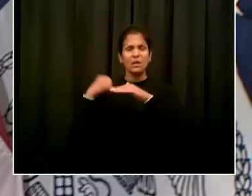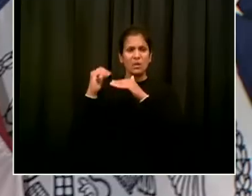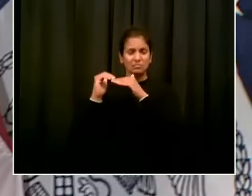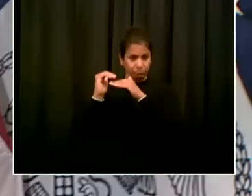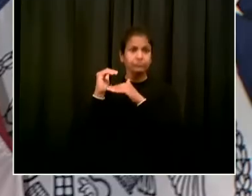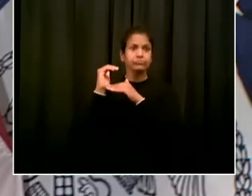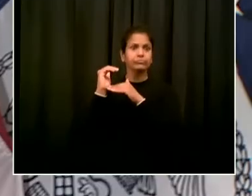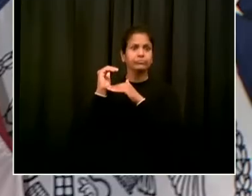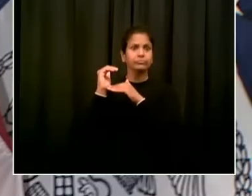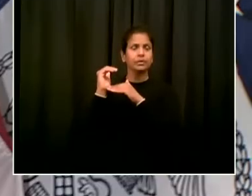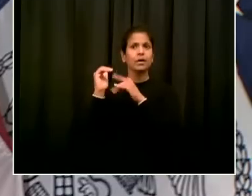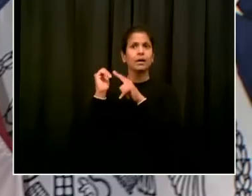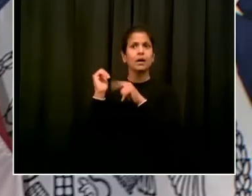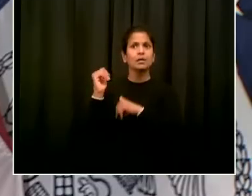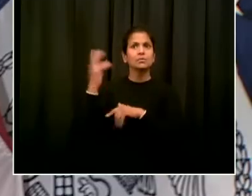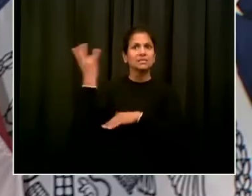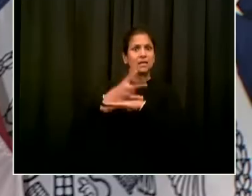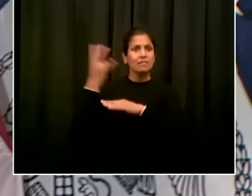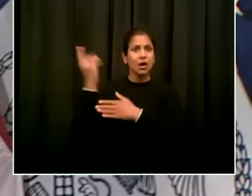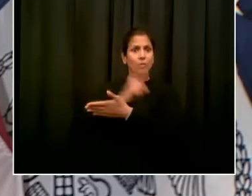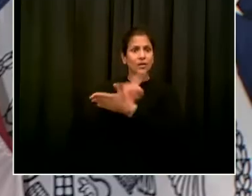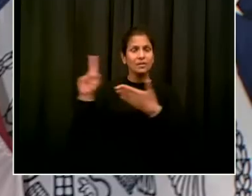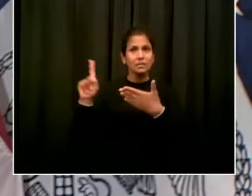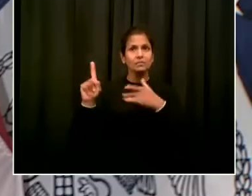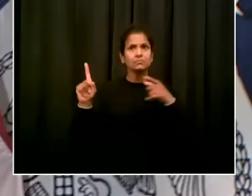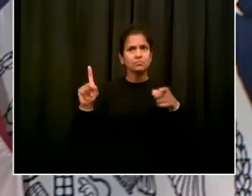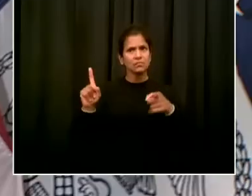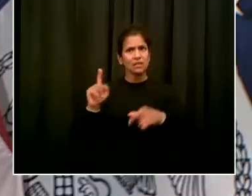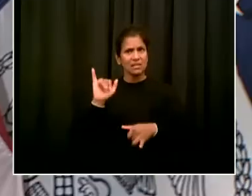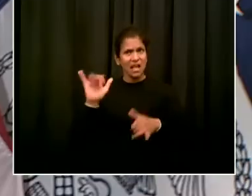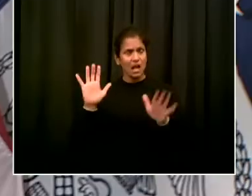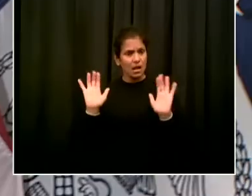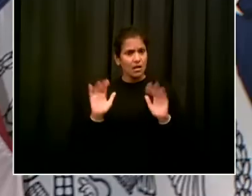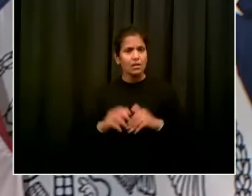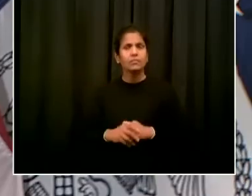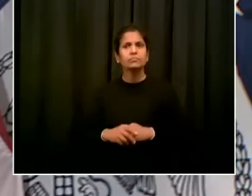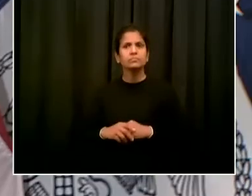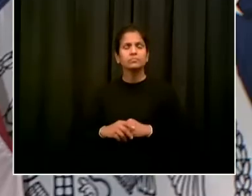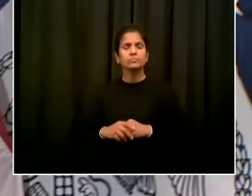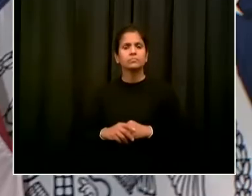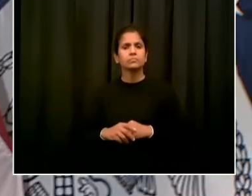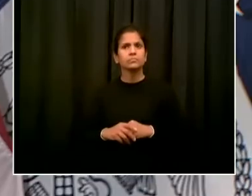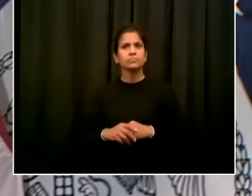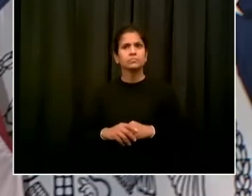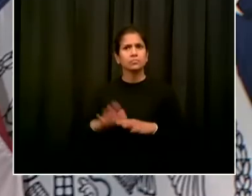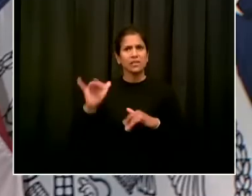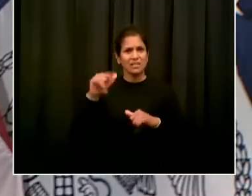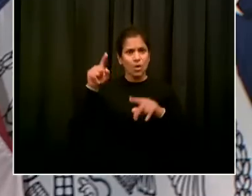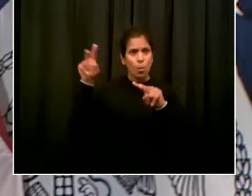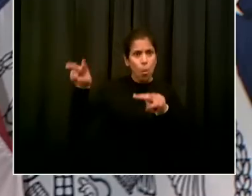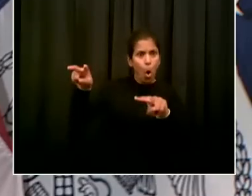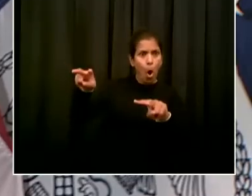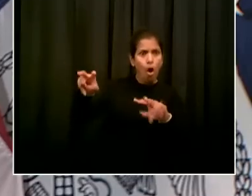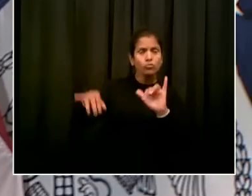US A PUBLIC MEASURE THAT WE ALL TALK ABOUT OPENLY. SEE